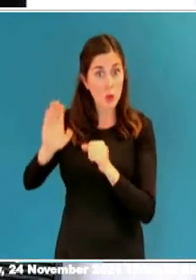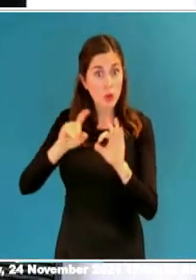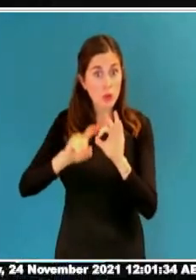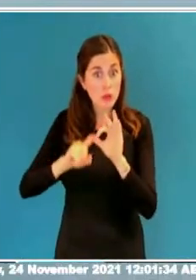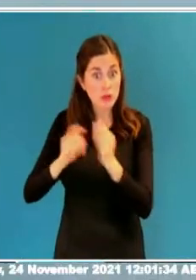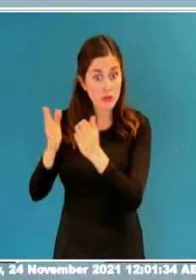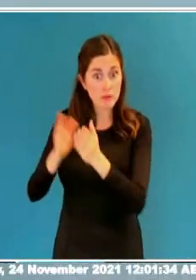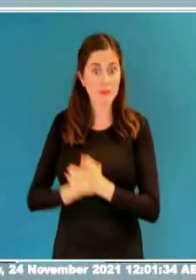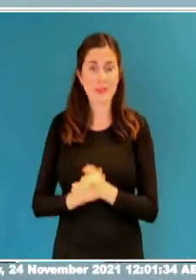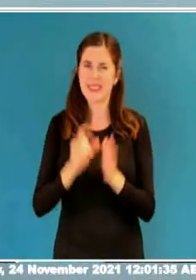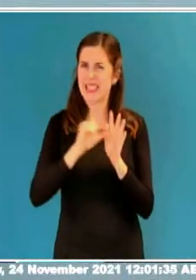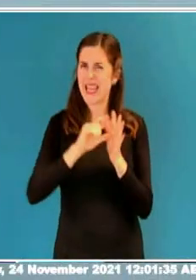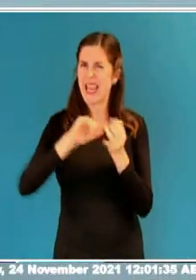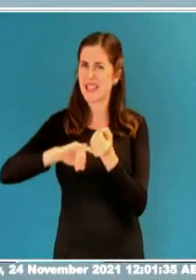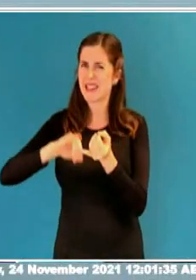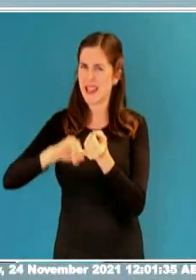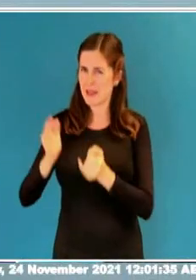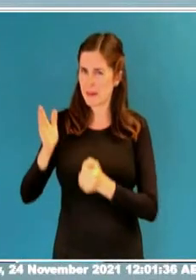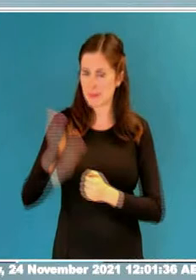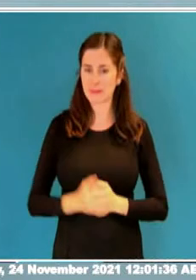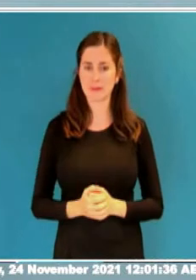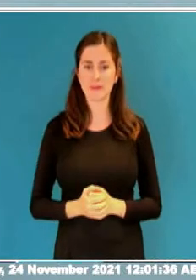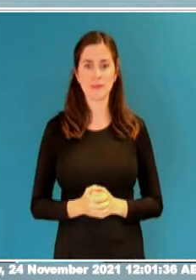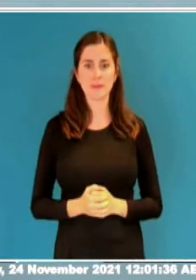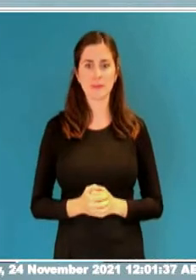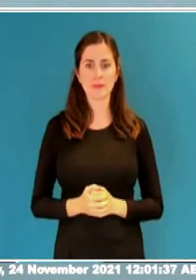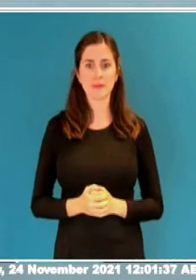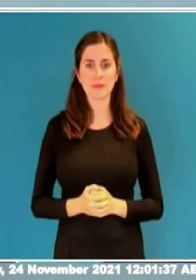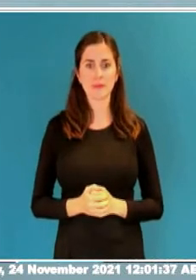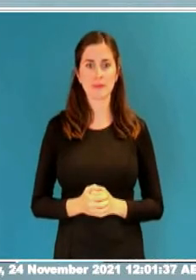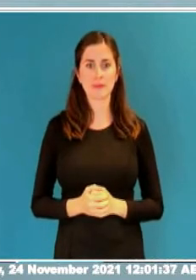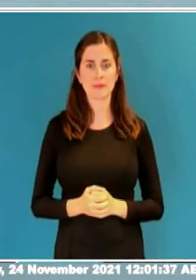Yes, there are two things, the first thing is, we are the Department who has